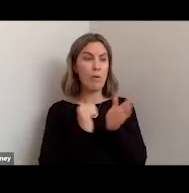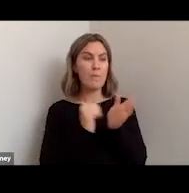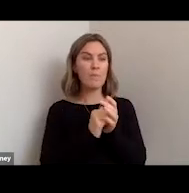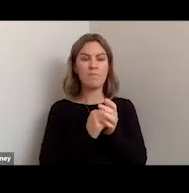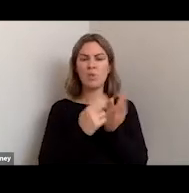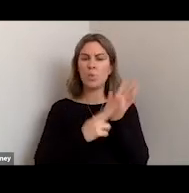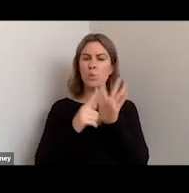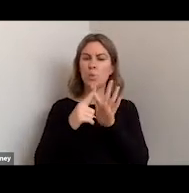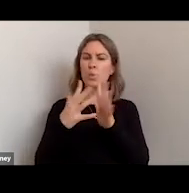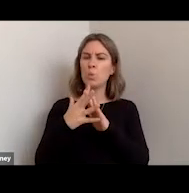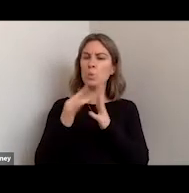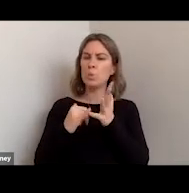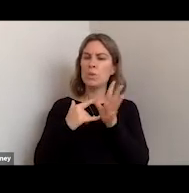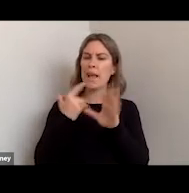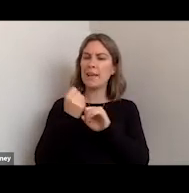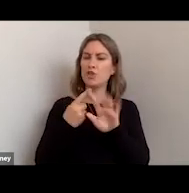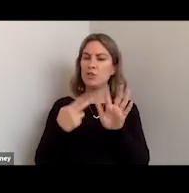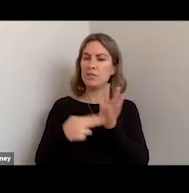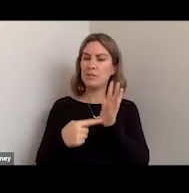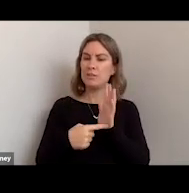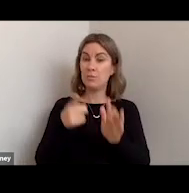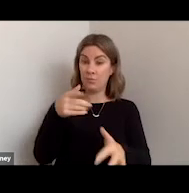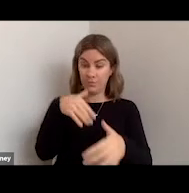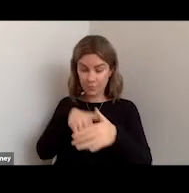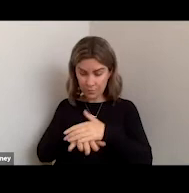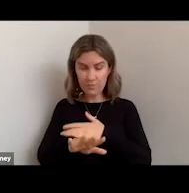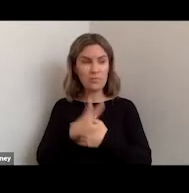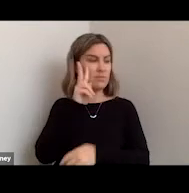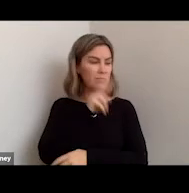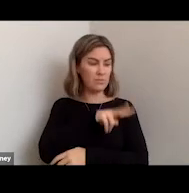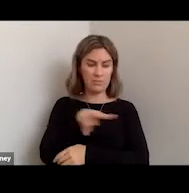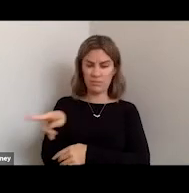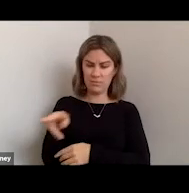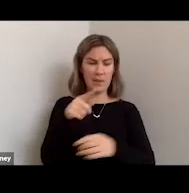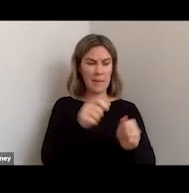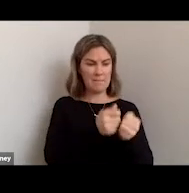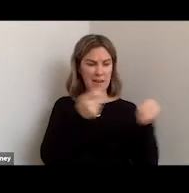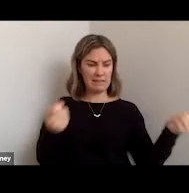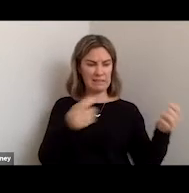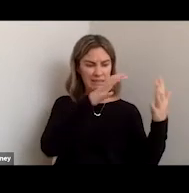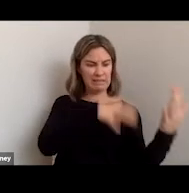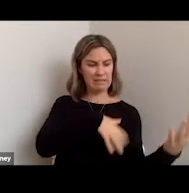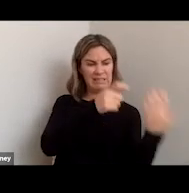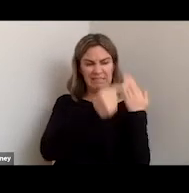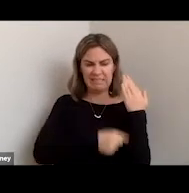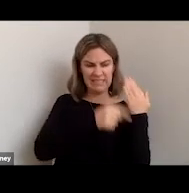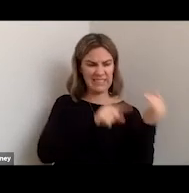travel magazine or do you pick up with the backpacker party magazine? Maybe pick up both, but it's unusual.